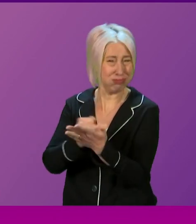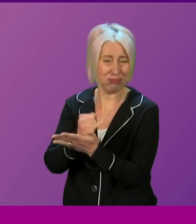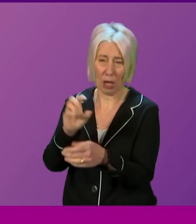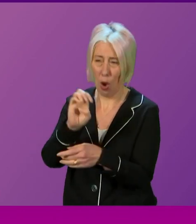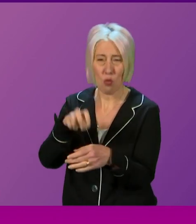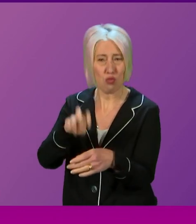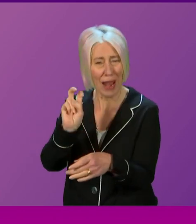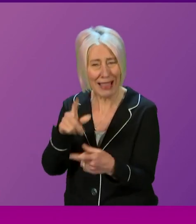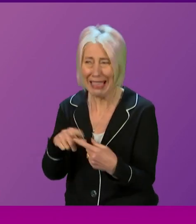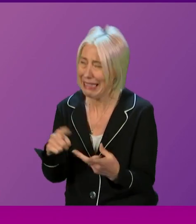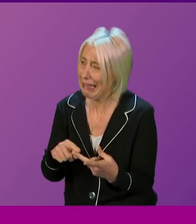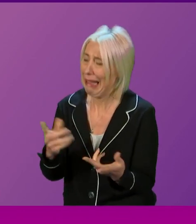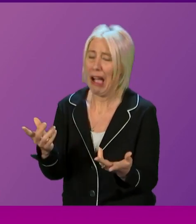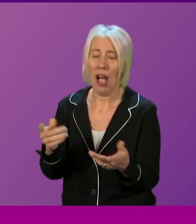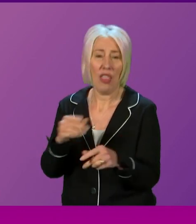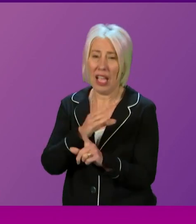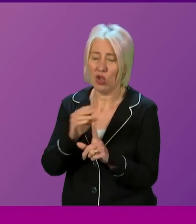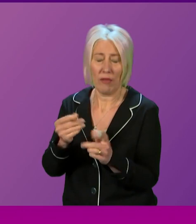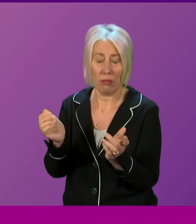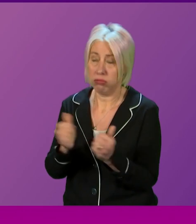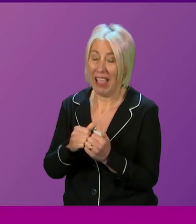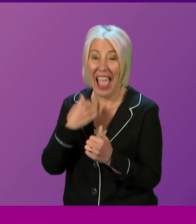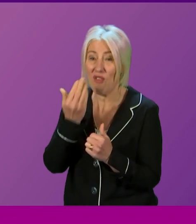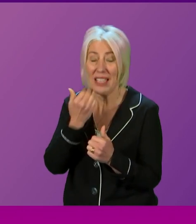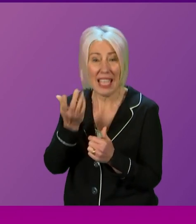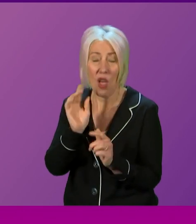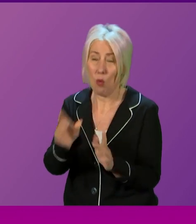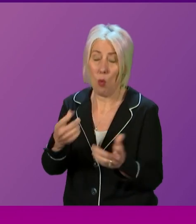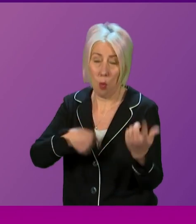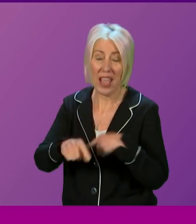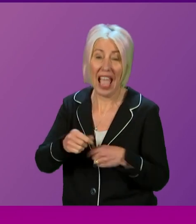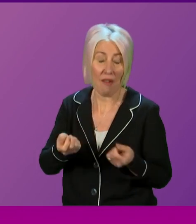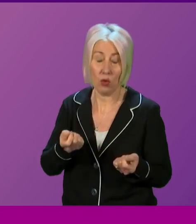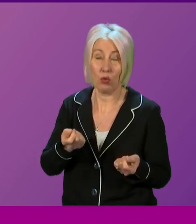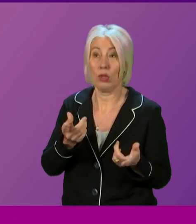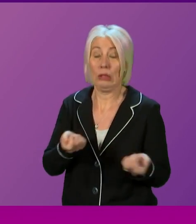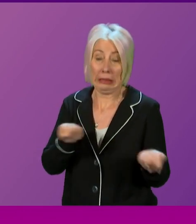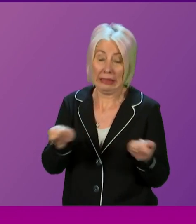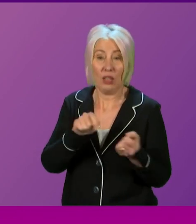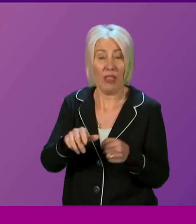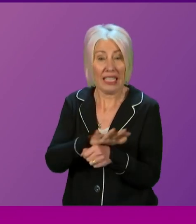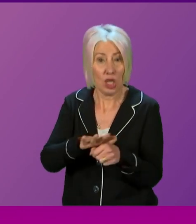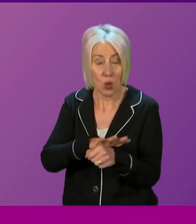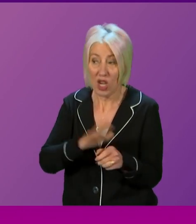that unfolds on a daily basis, is being paid by individuals, businesses and households